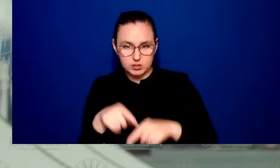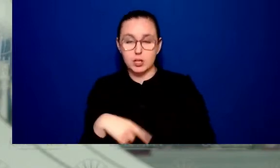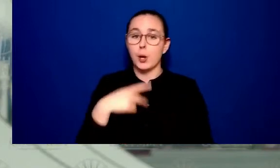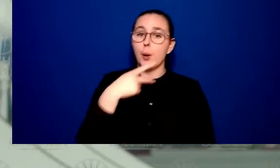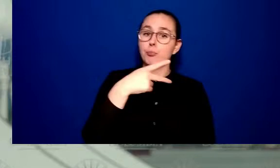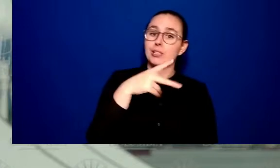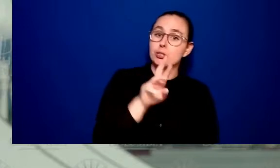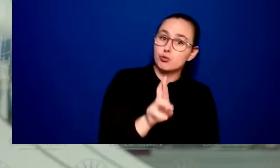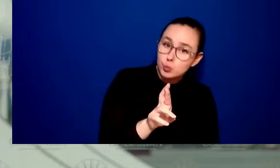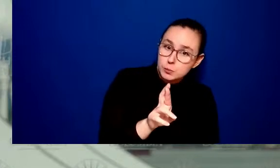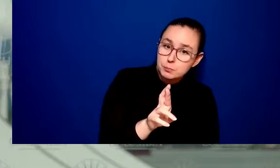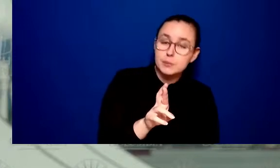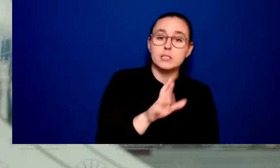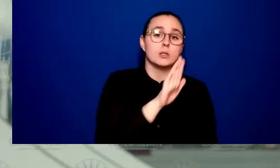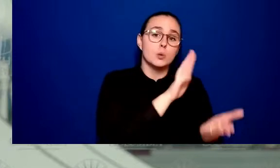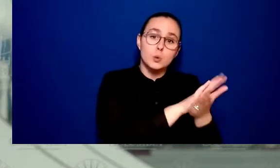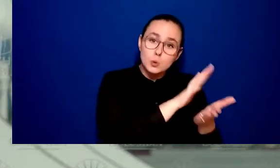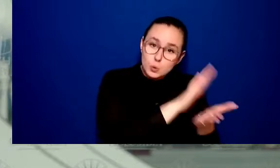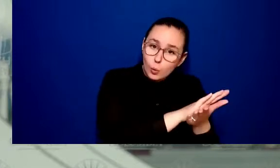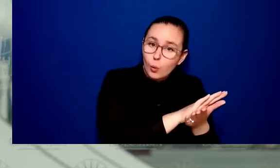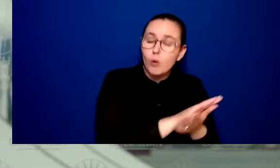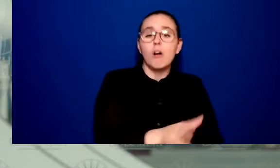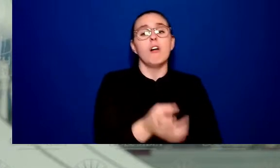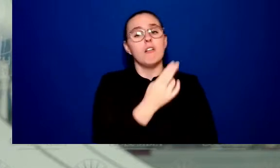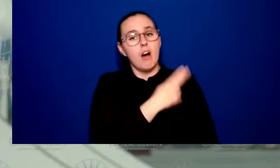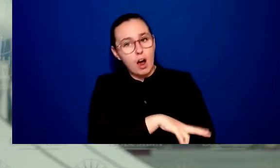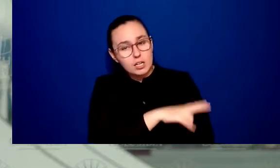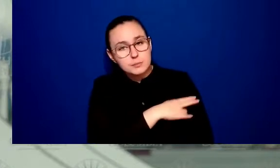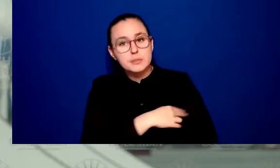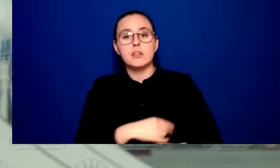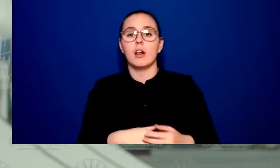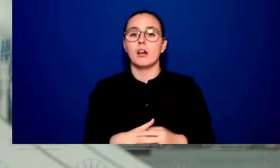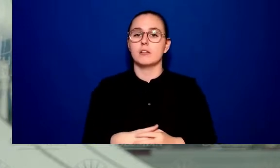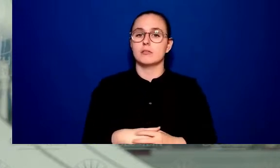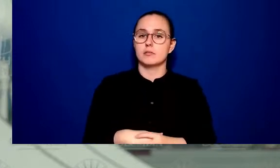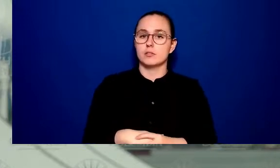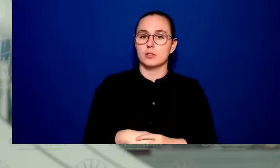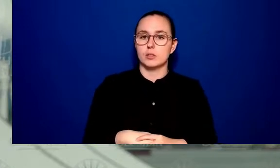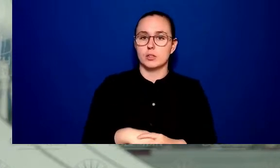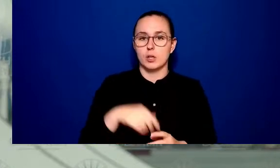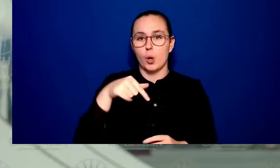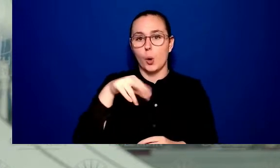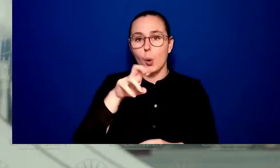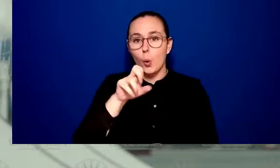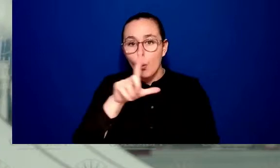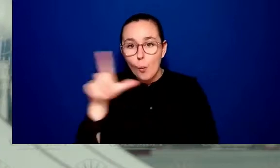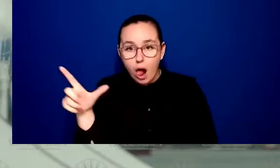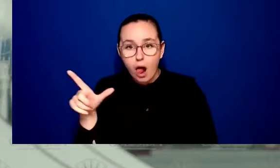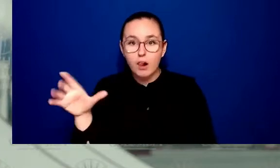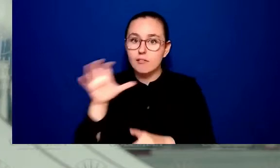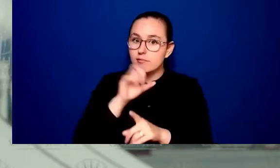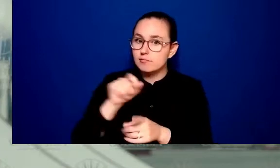Secondary School Prince Rupert Community Health Center, uh, in Canal, the Canal Senior Center, and Smithers, an area Coast Mountain College Smithers